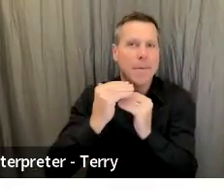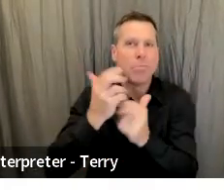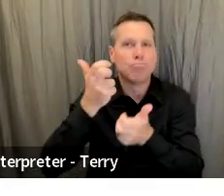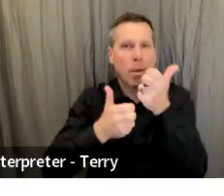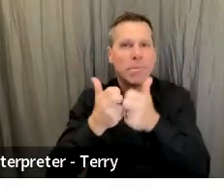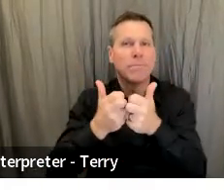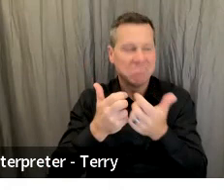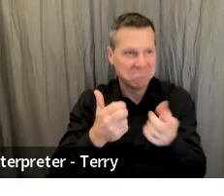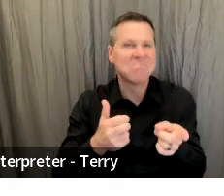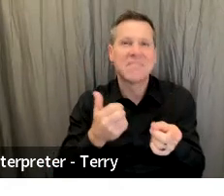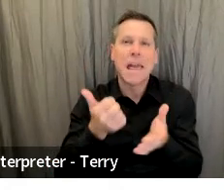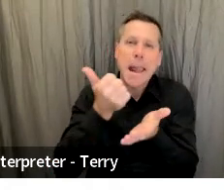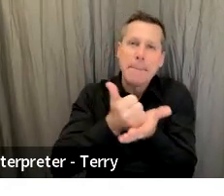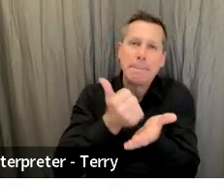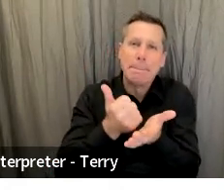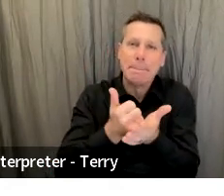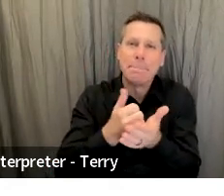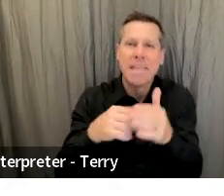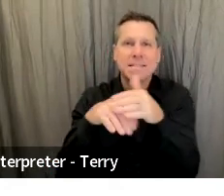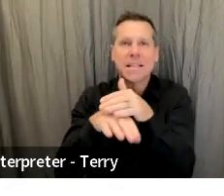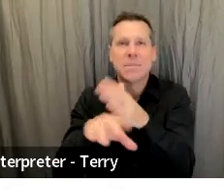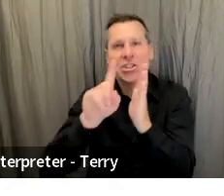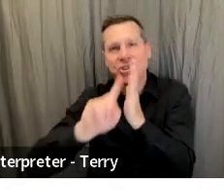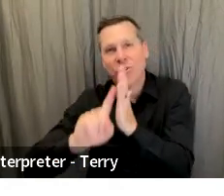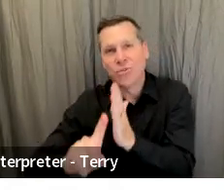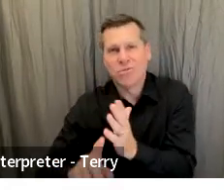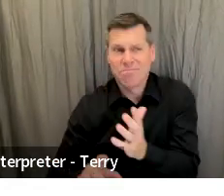And so that's sort of another benefit of working as a team and creating this